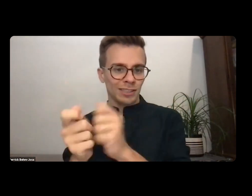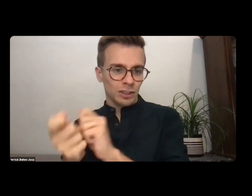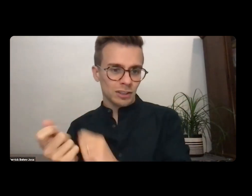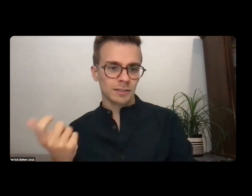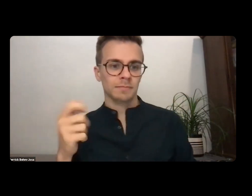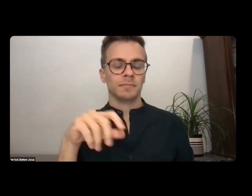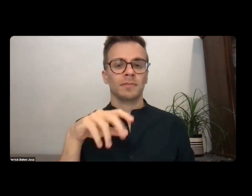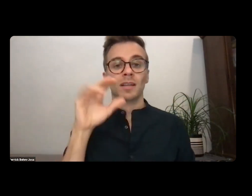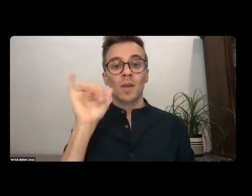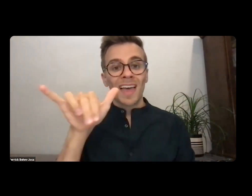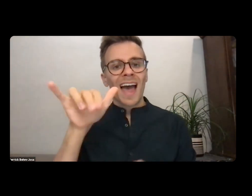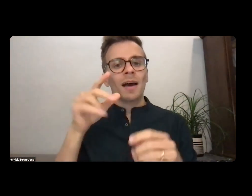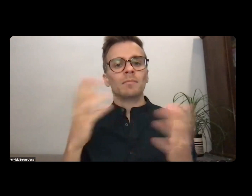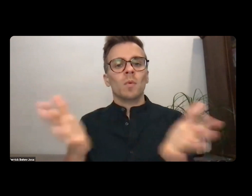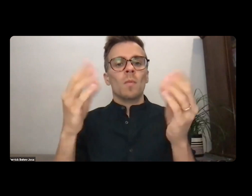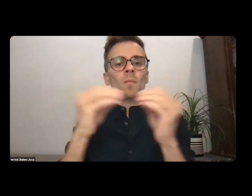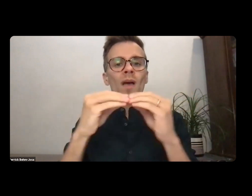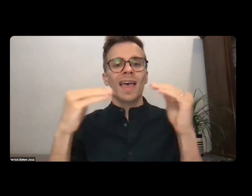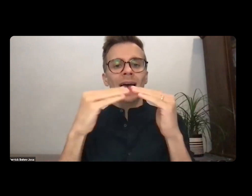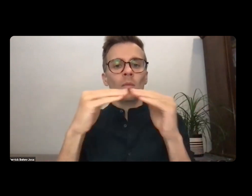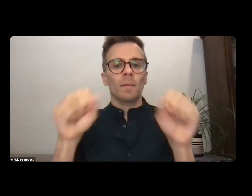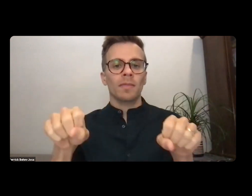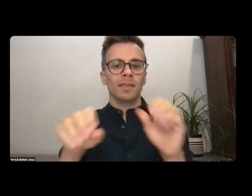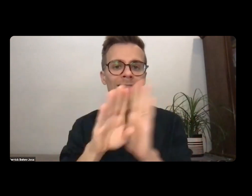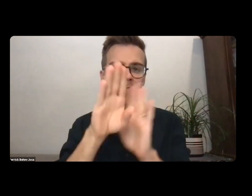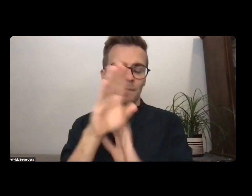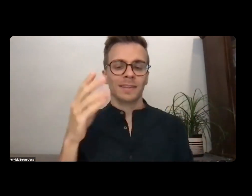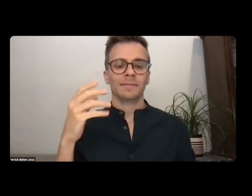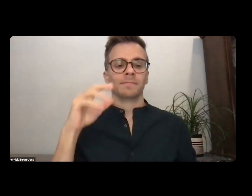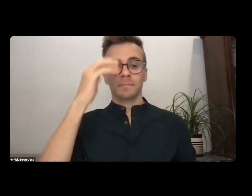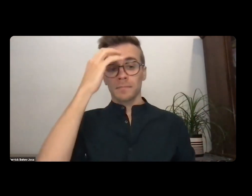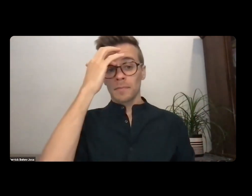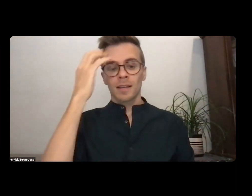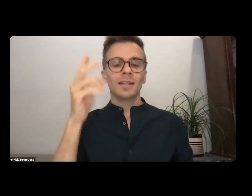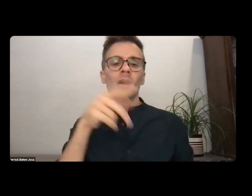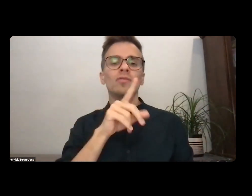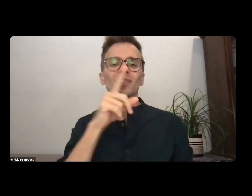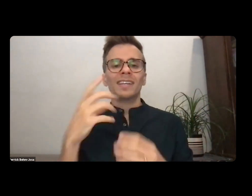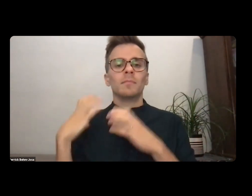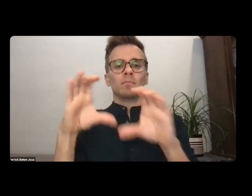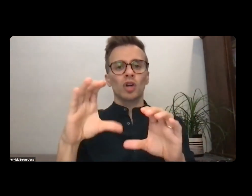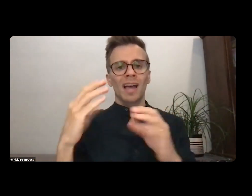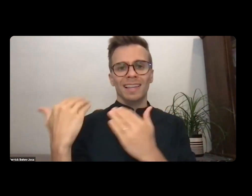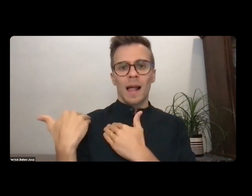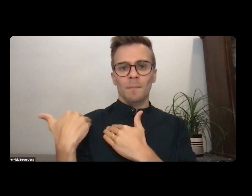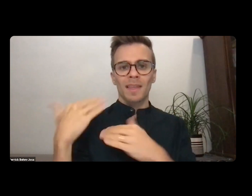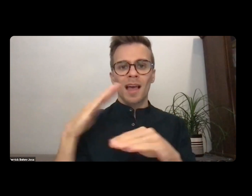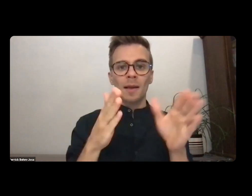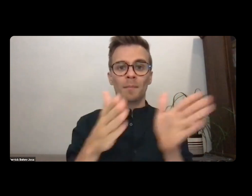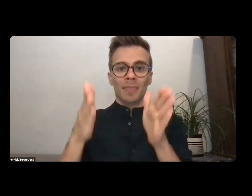and how they can benefit from those changes in a way that will promote more equity and